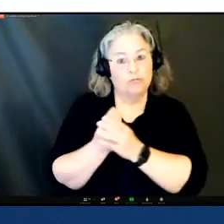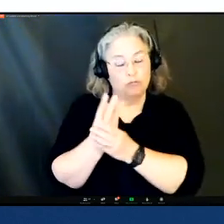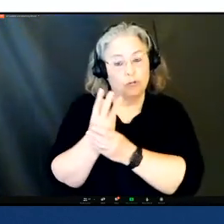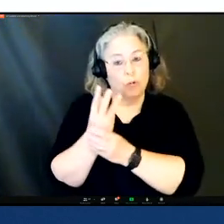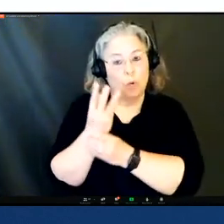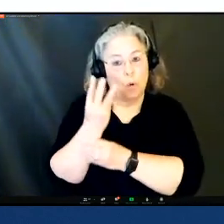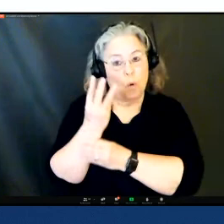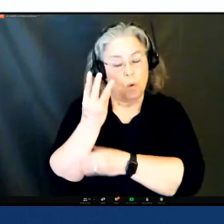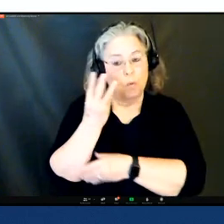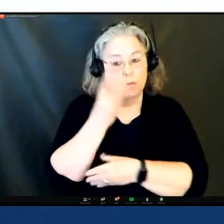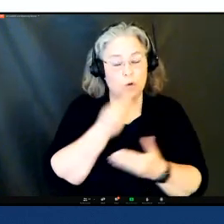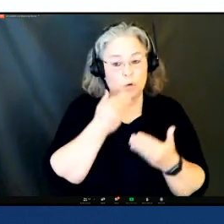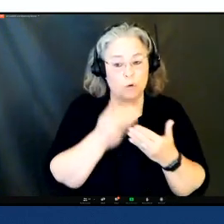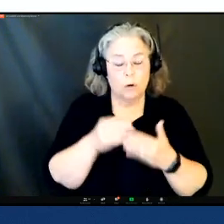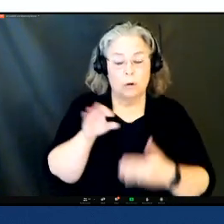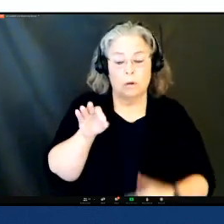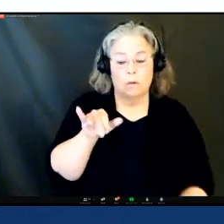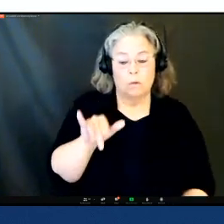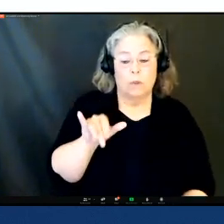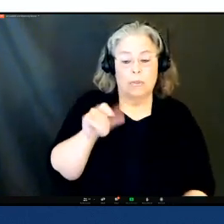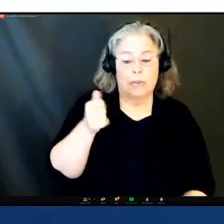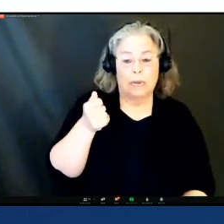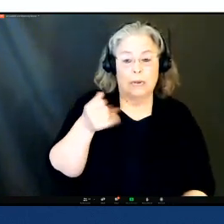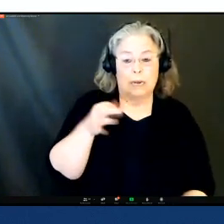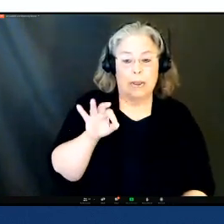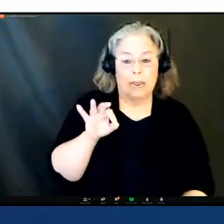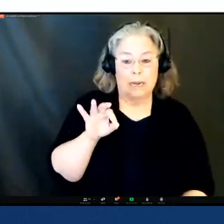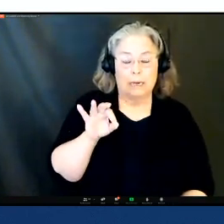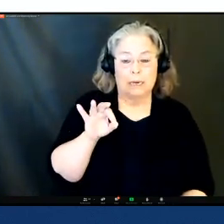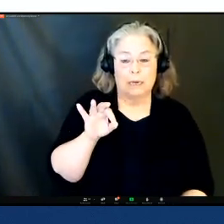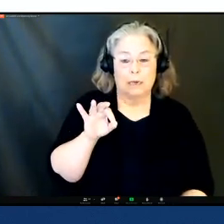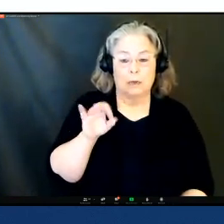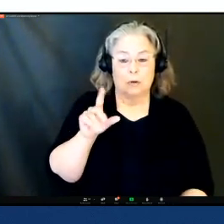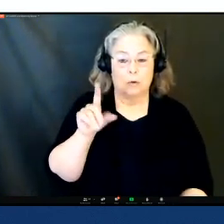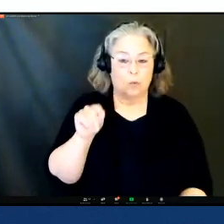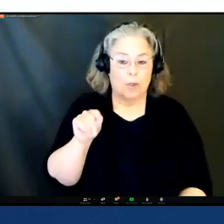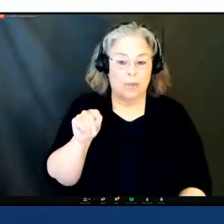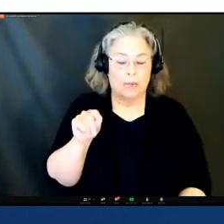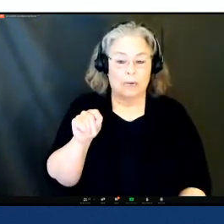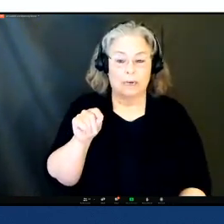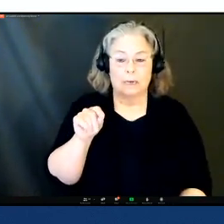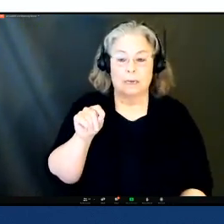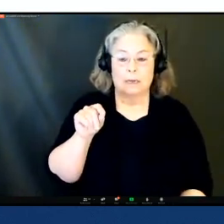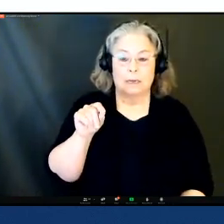in fiscal year 1920 and 2021. For the reasons that I just discussed, the accountin